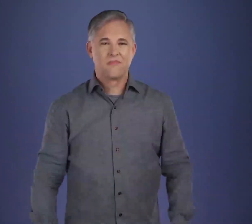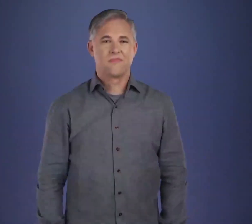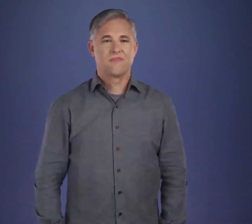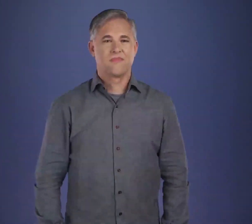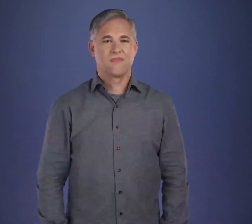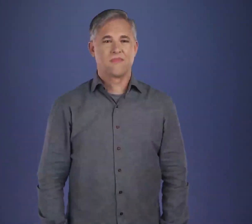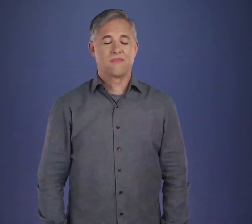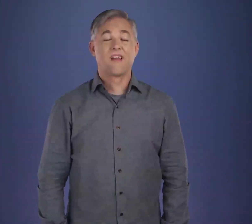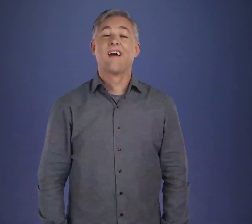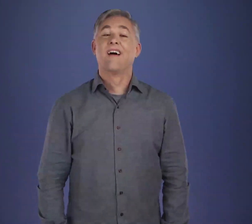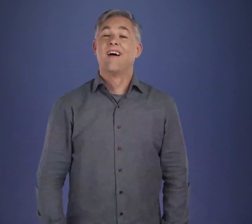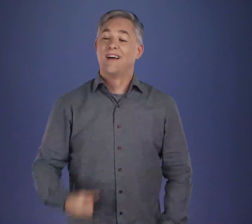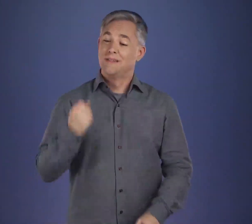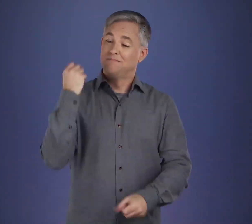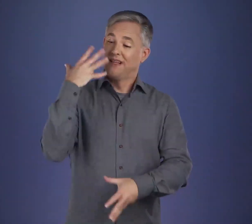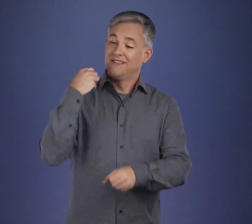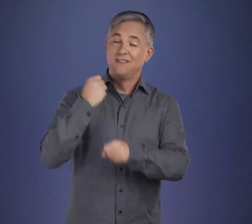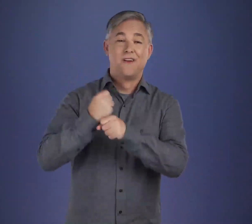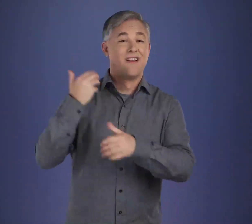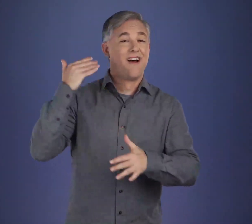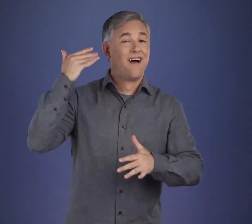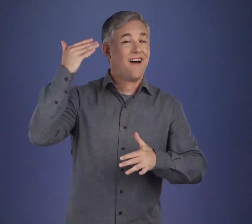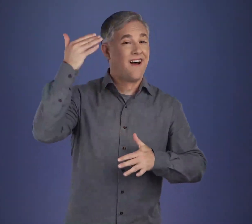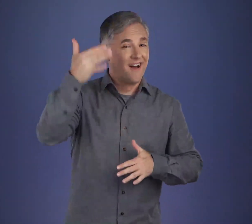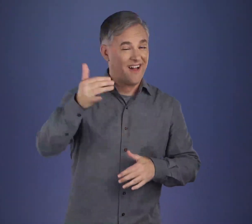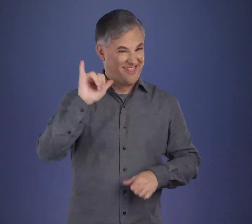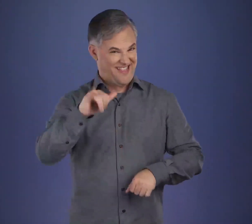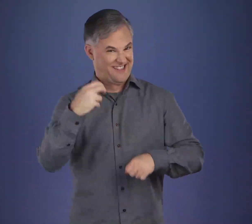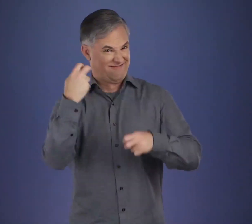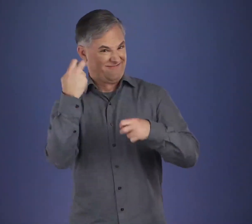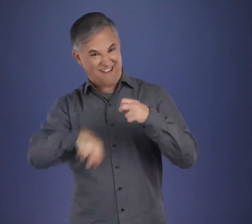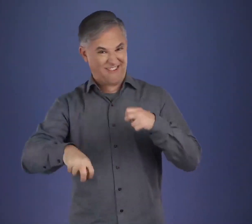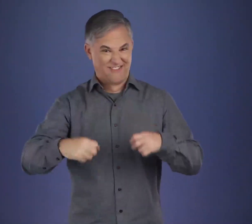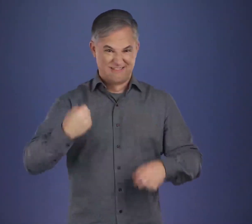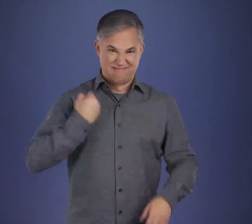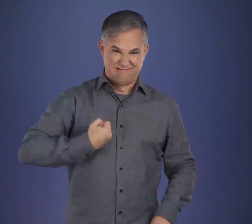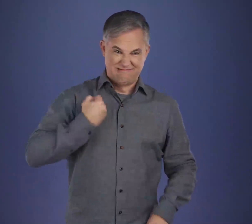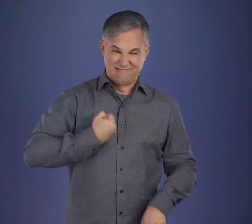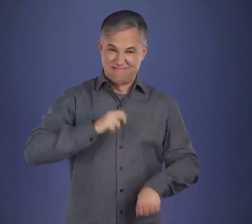Years later, this tough Irish customer liked to say,